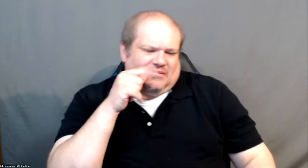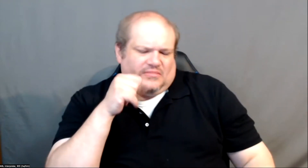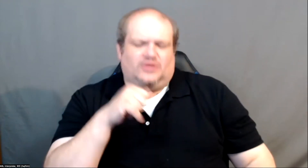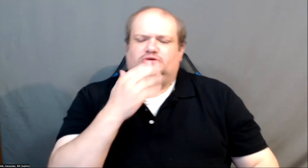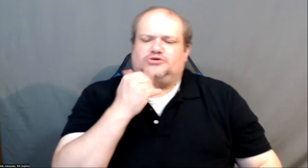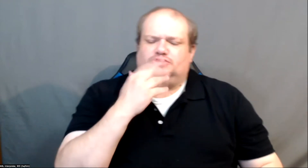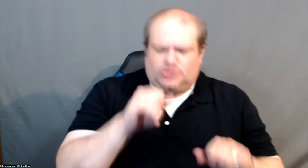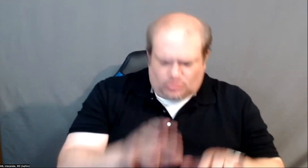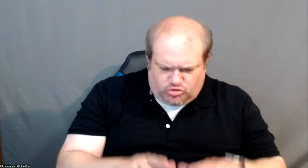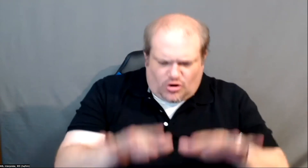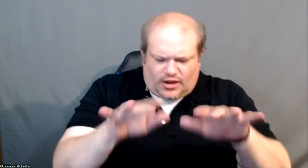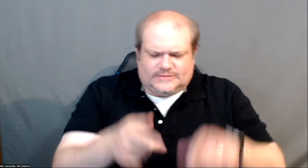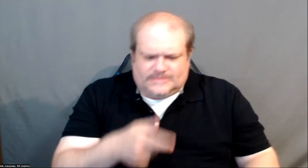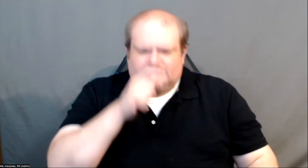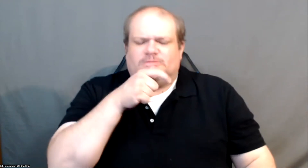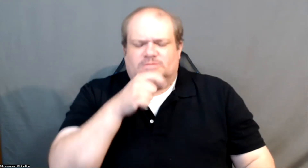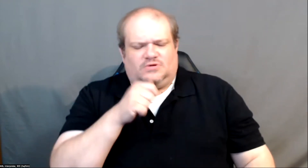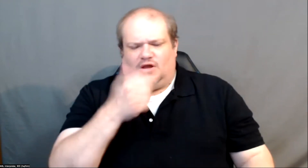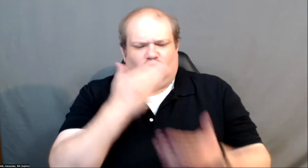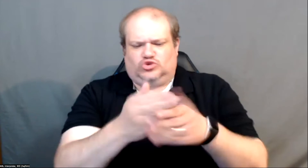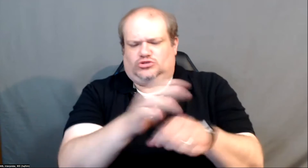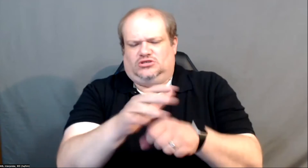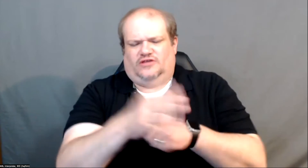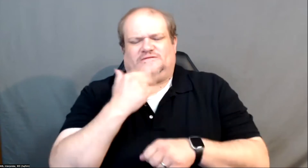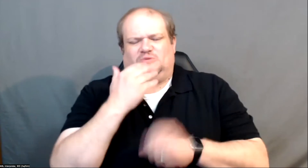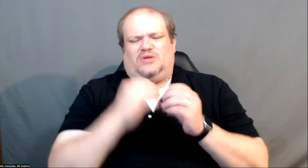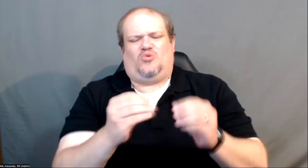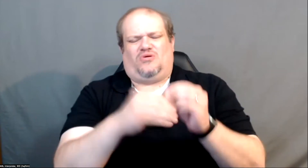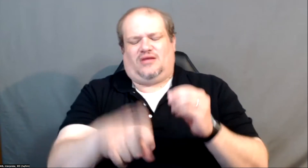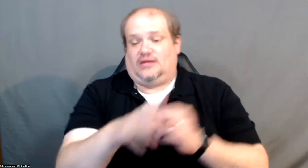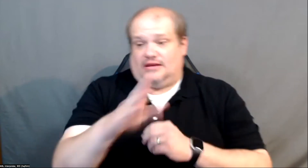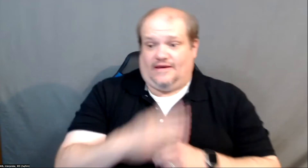Take a sip, Not sweet enough. But it’s never sweet enough for you. You reach for